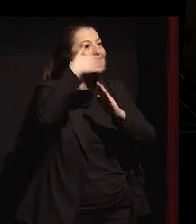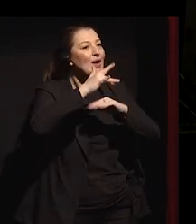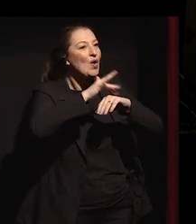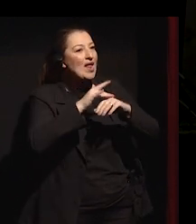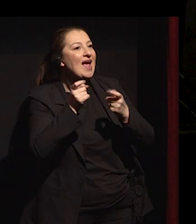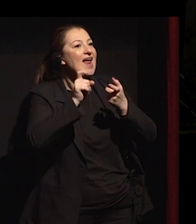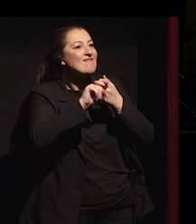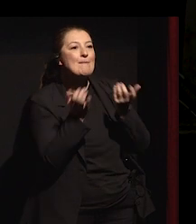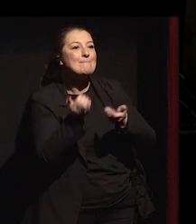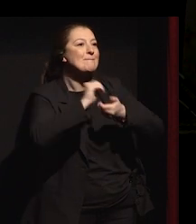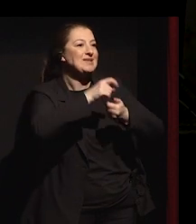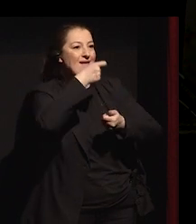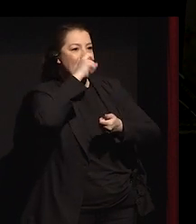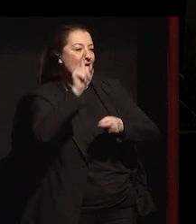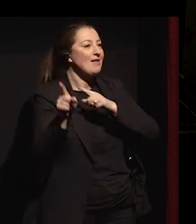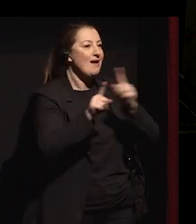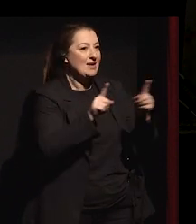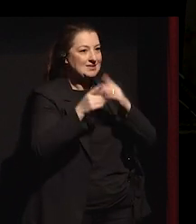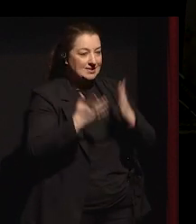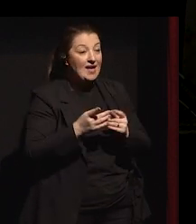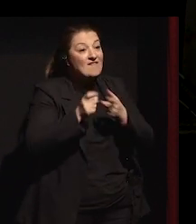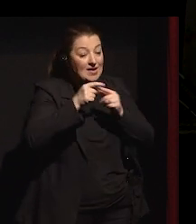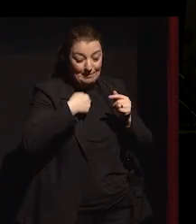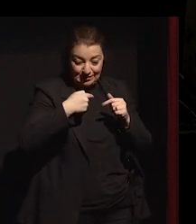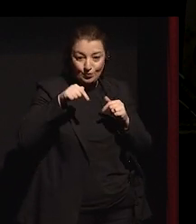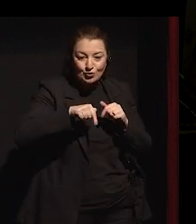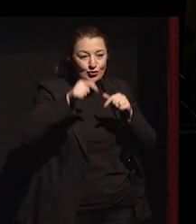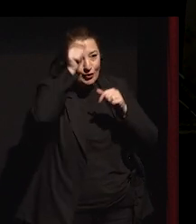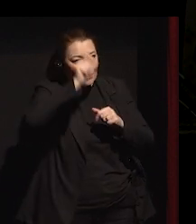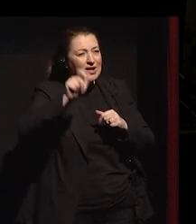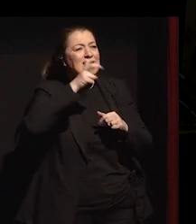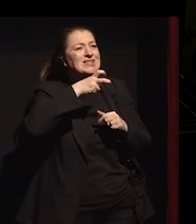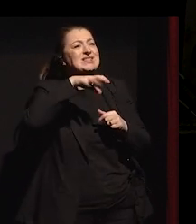And we do that. We've been doing that in Turkey for over 80 years, I'm very proud to say.